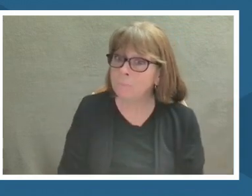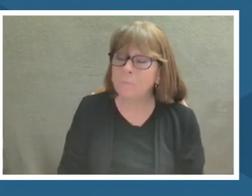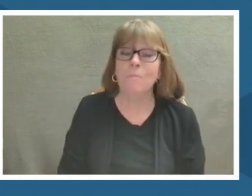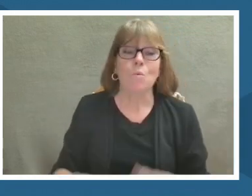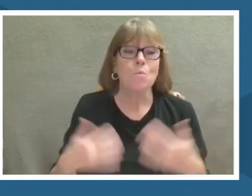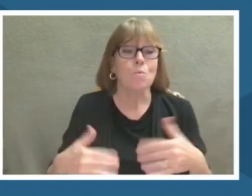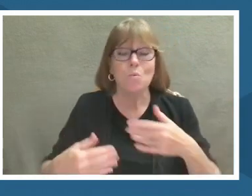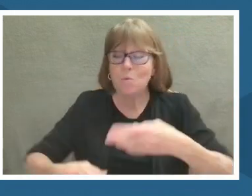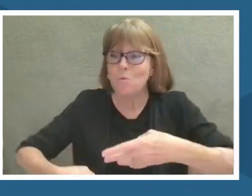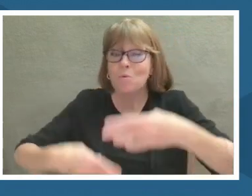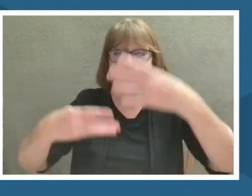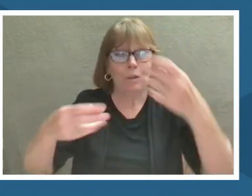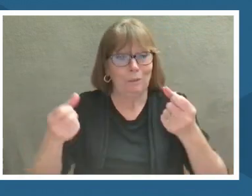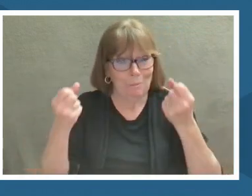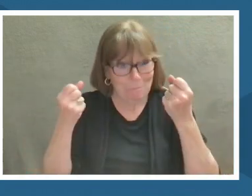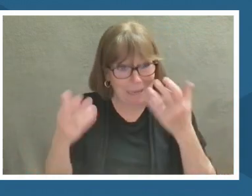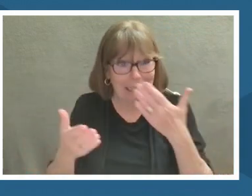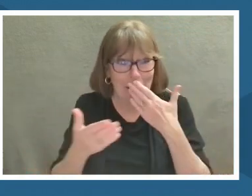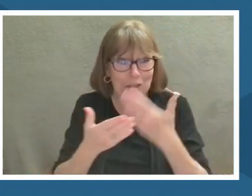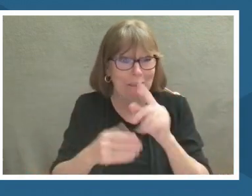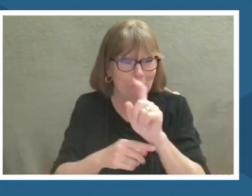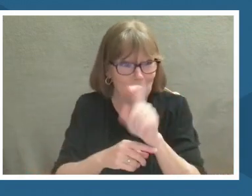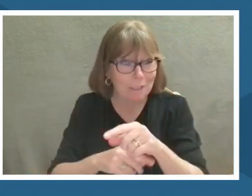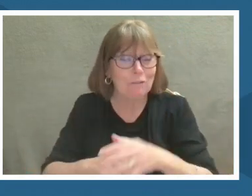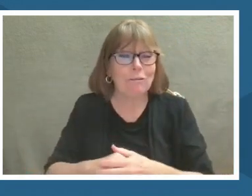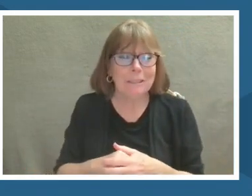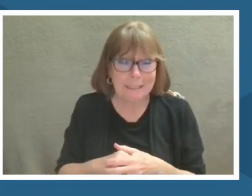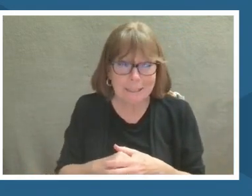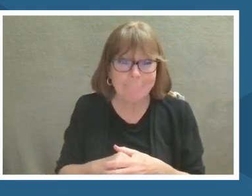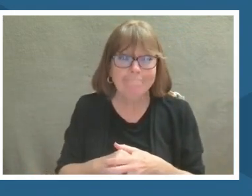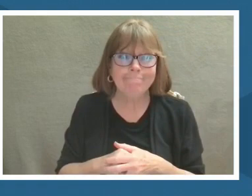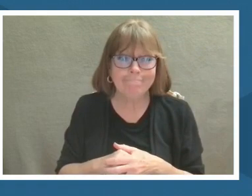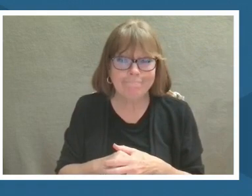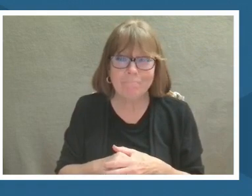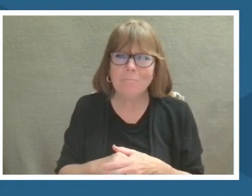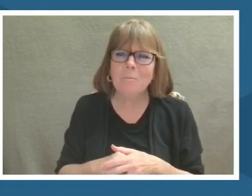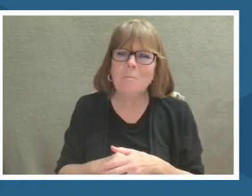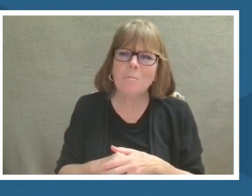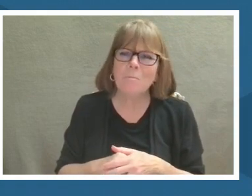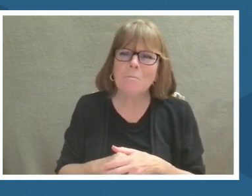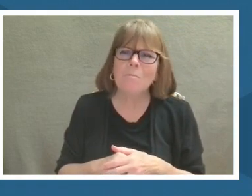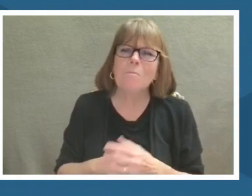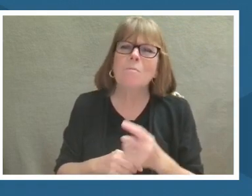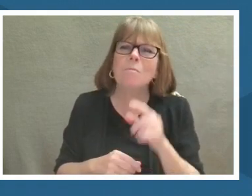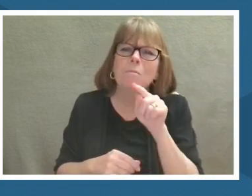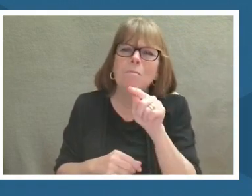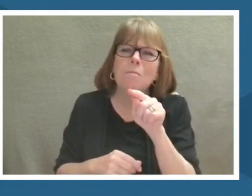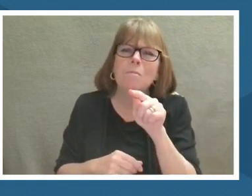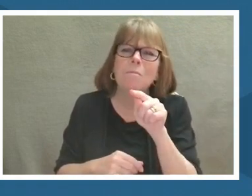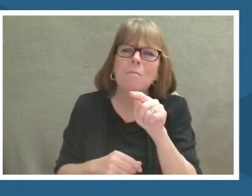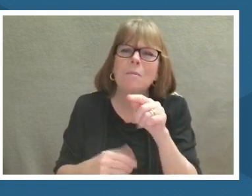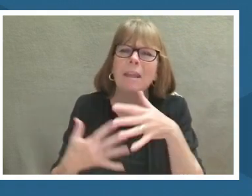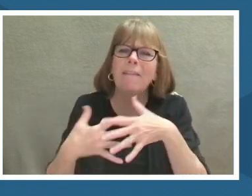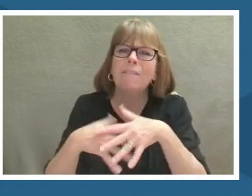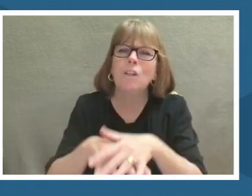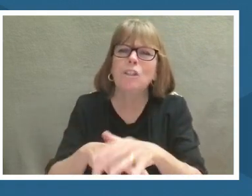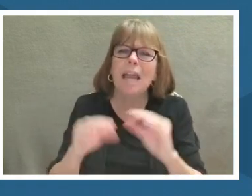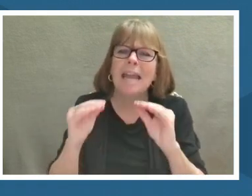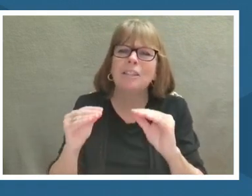one is um kind of it talks about how does convergence education differ from what